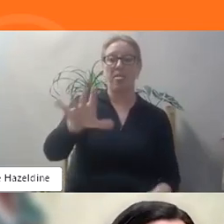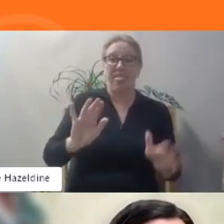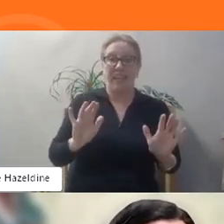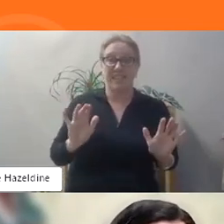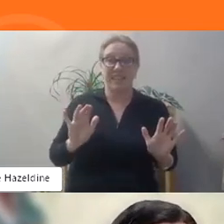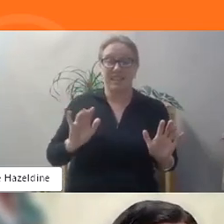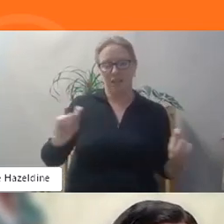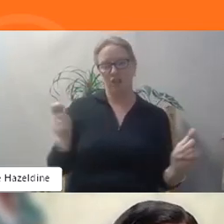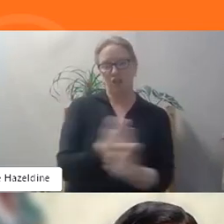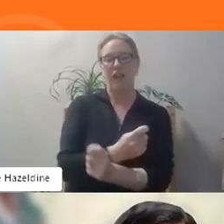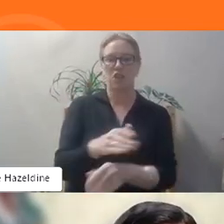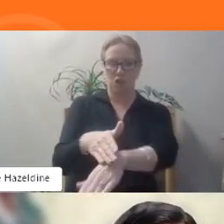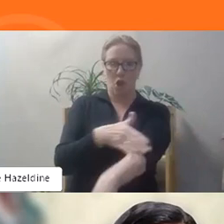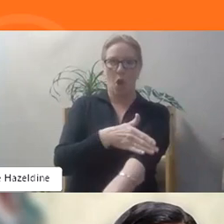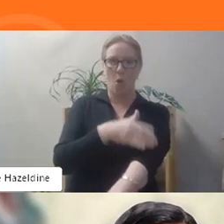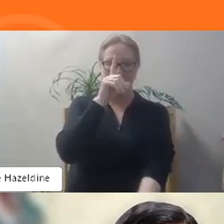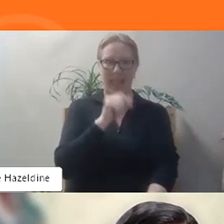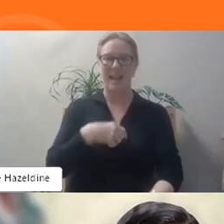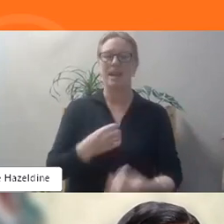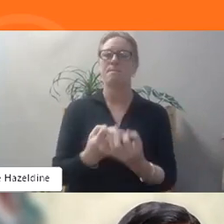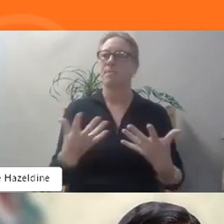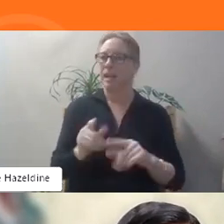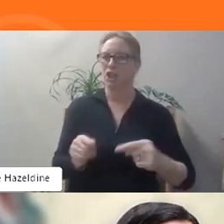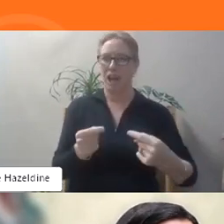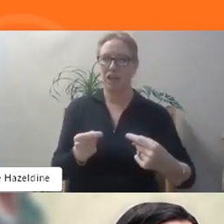slow with many of the challenges teachers and school leaders are